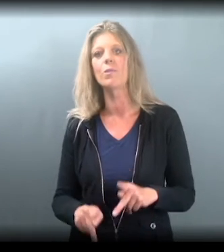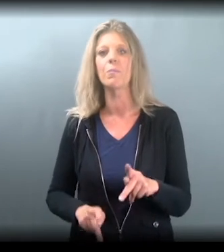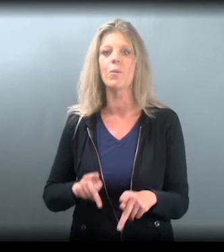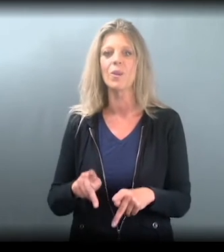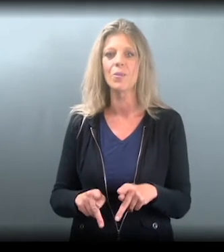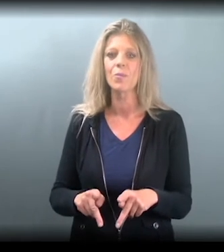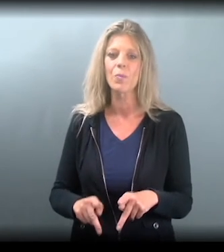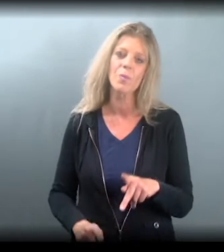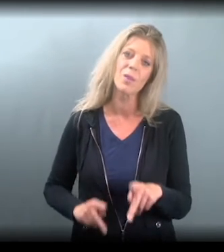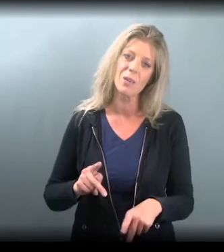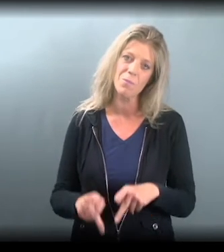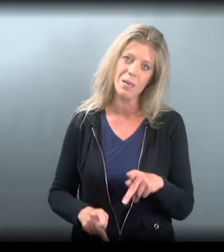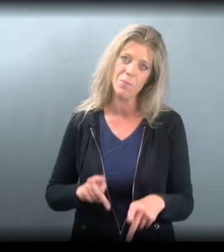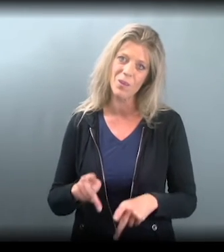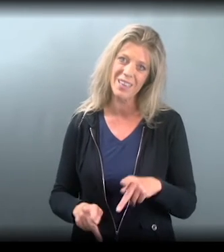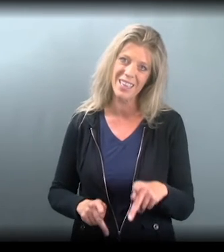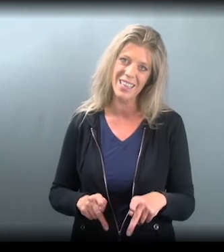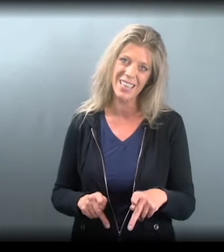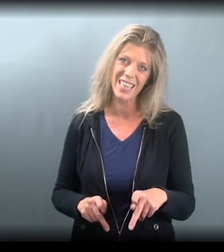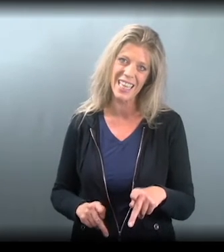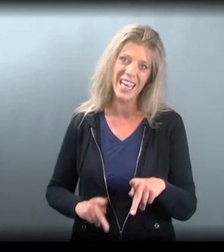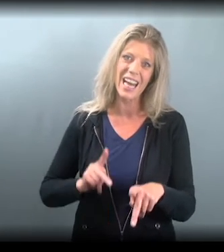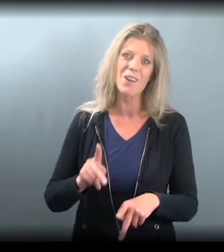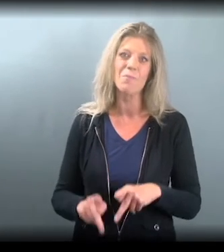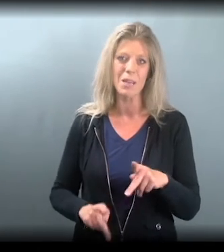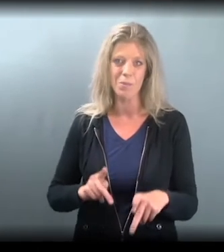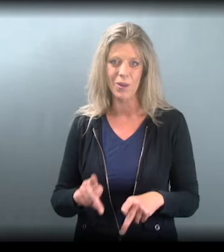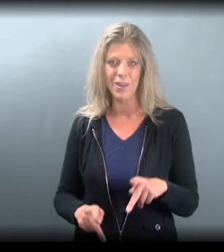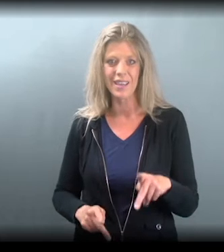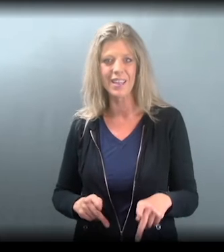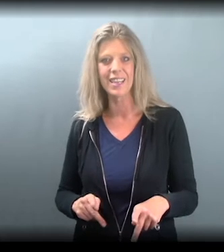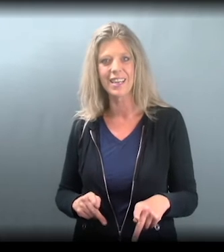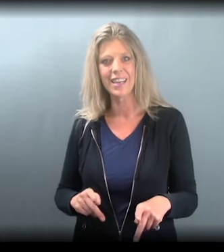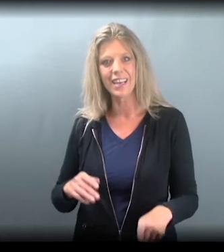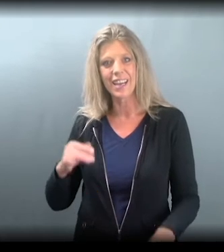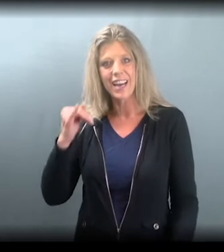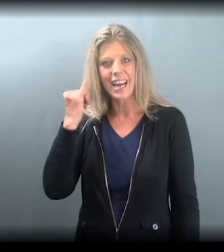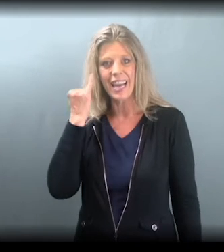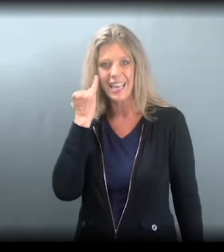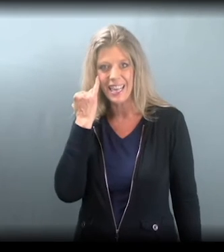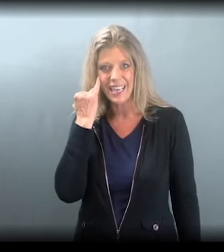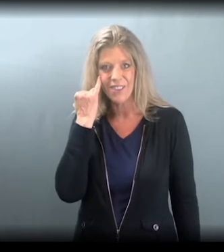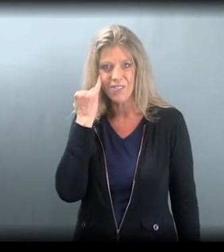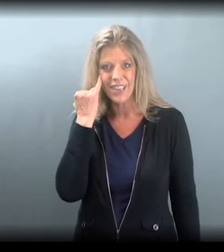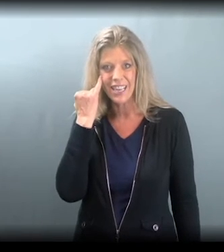PEOPLE IF